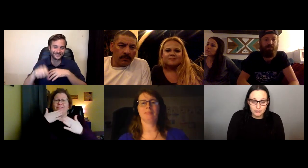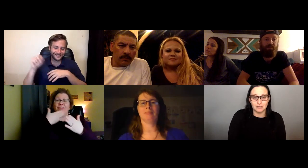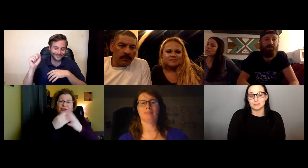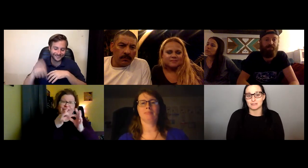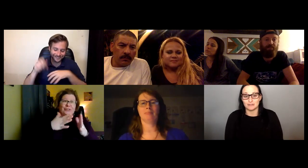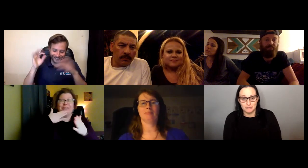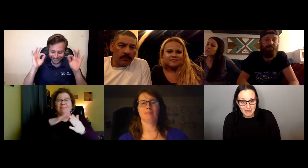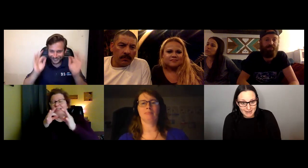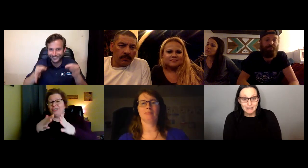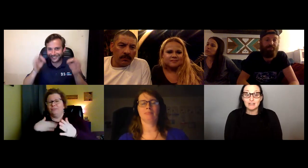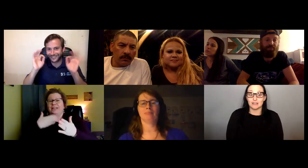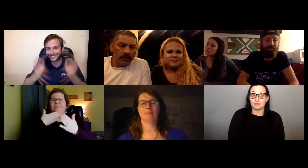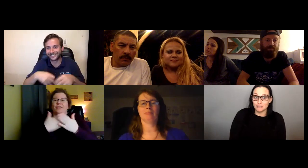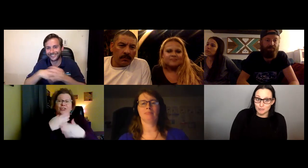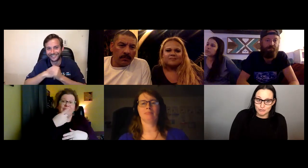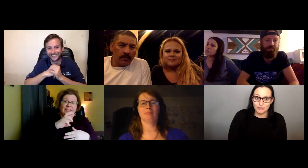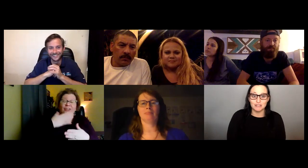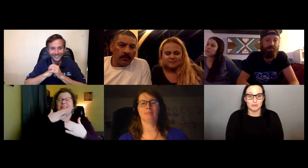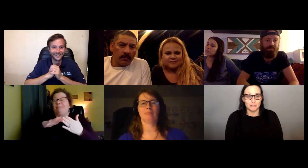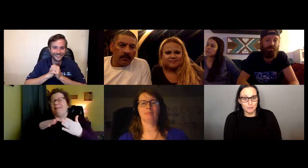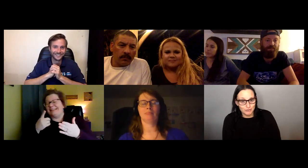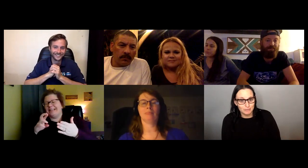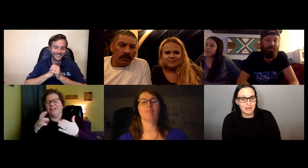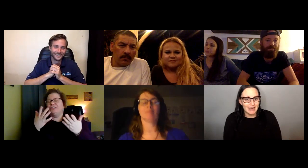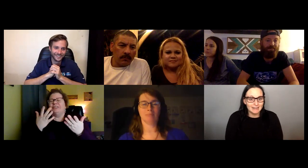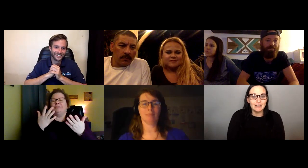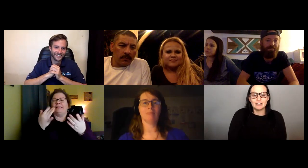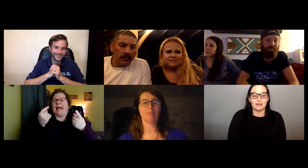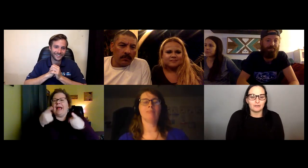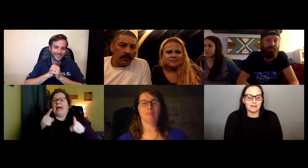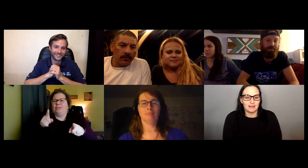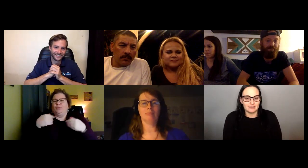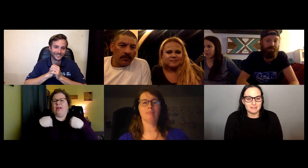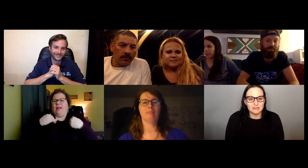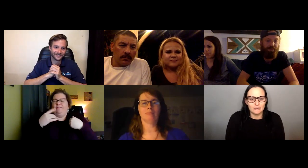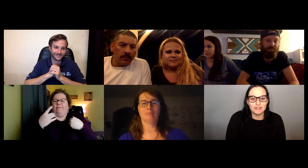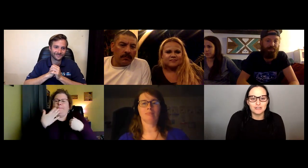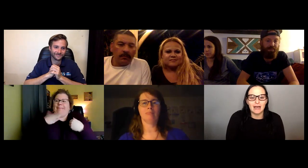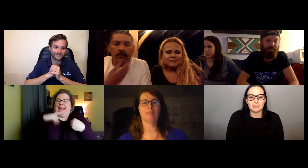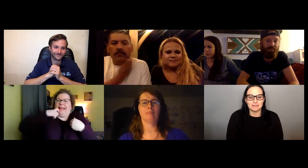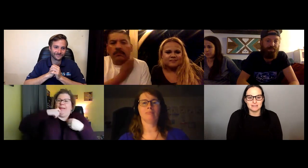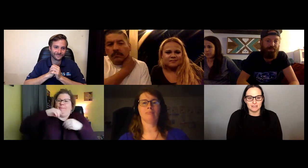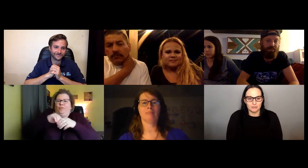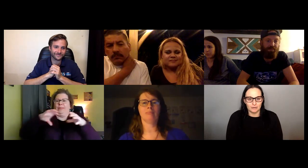some teachers are bad some interpreters are good some interpreters are bad